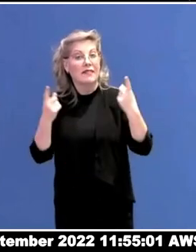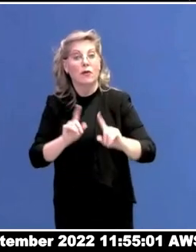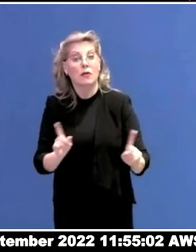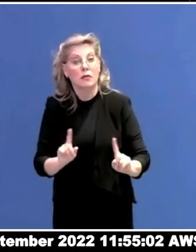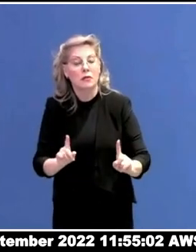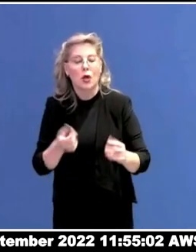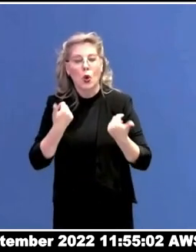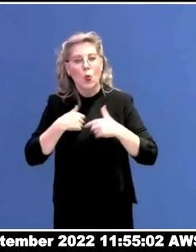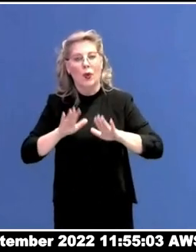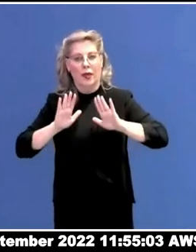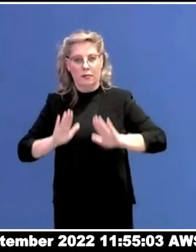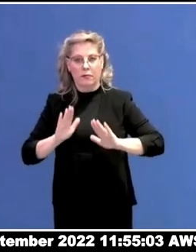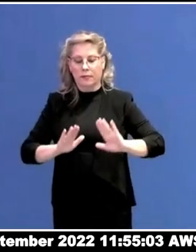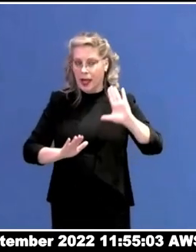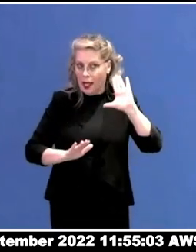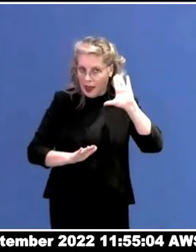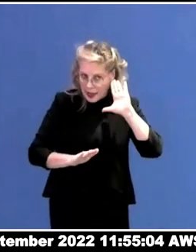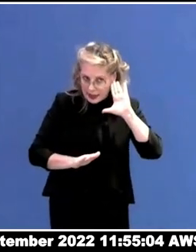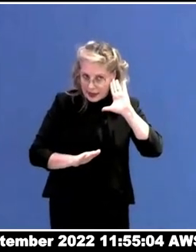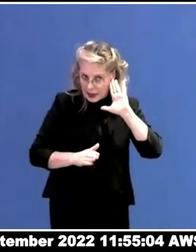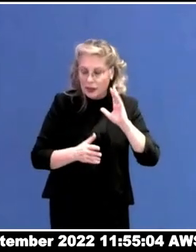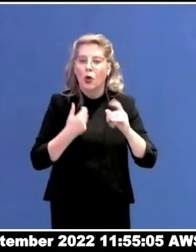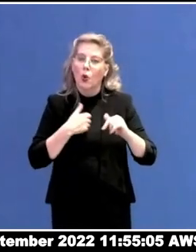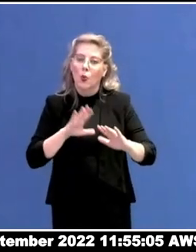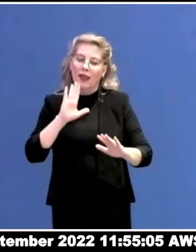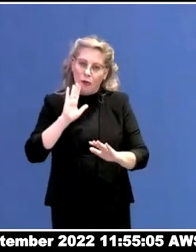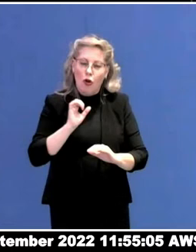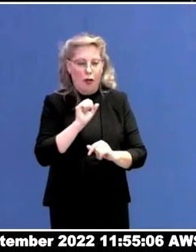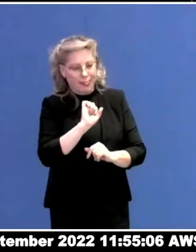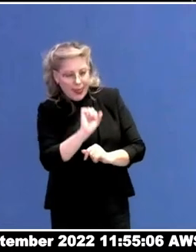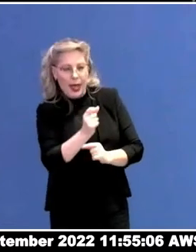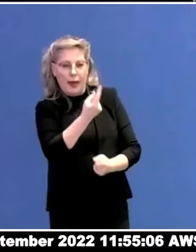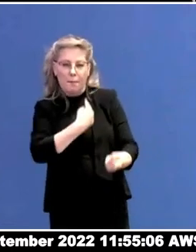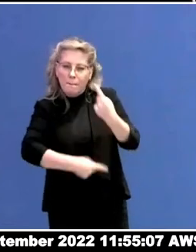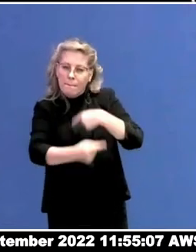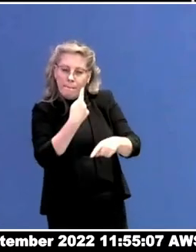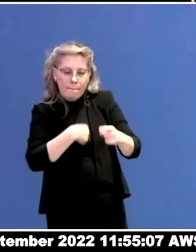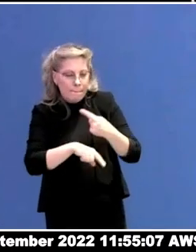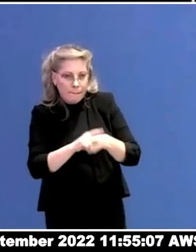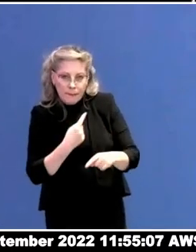set about positive pathways for these young ones, and we did it with the most kindness and loving approach.